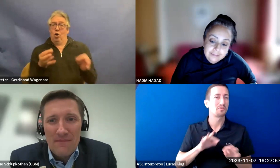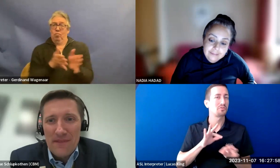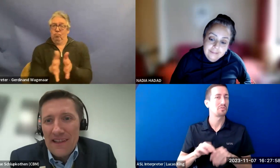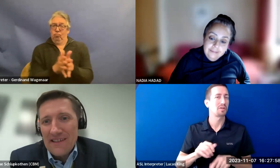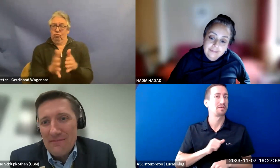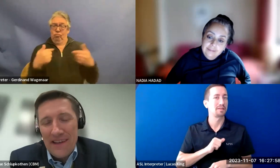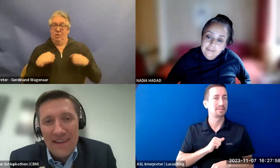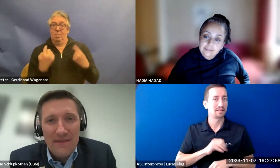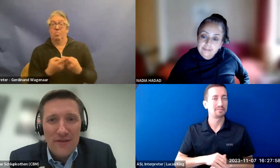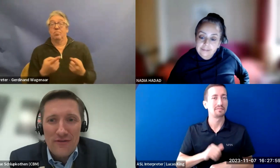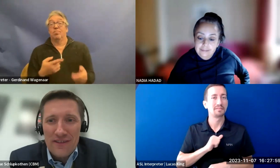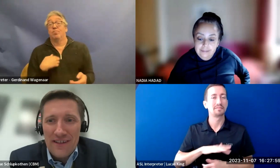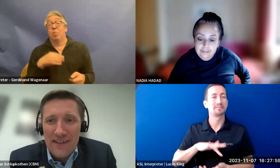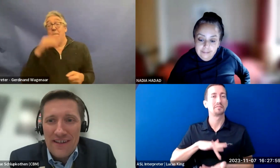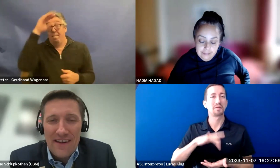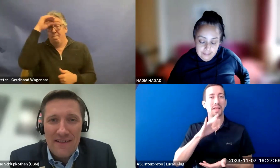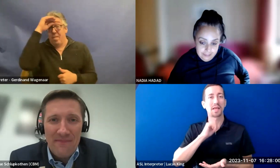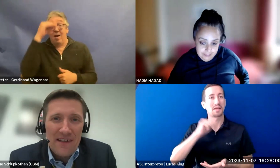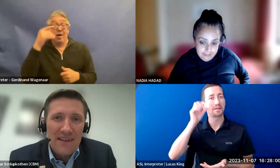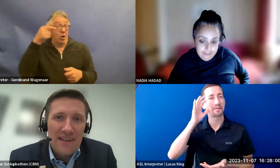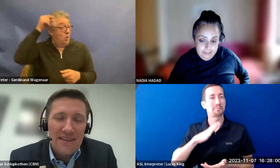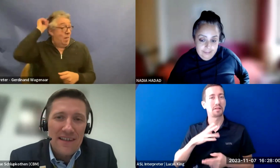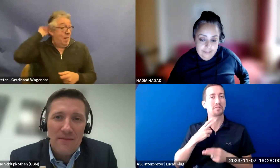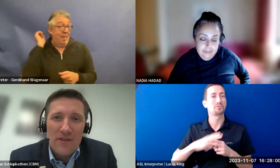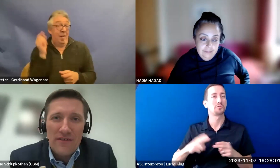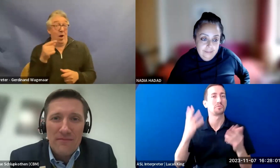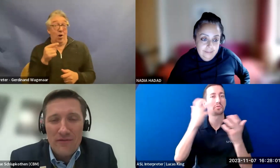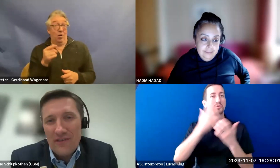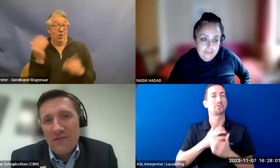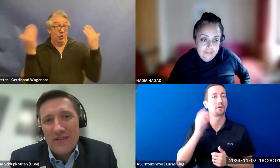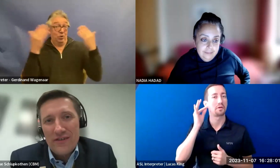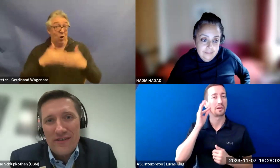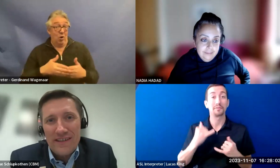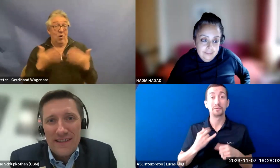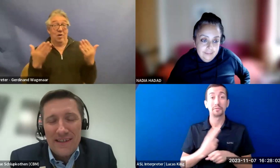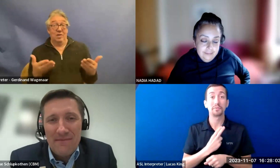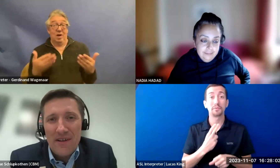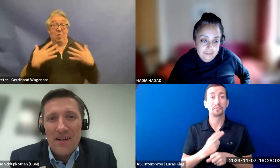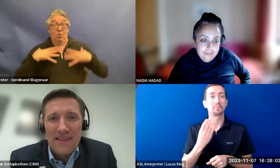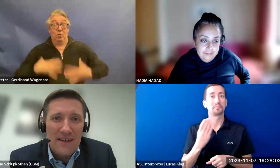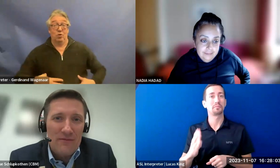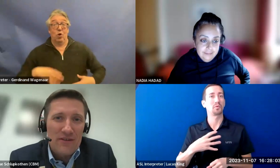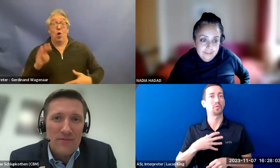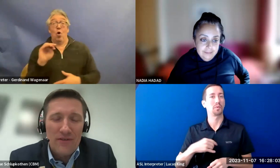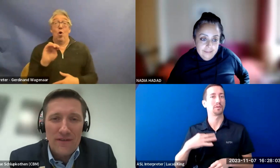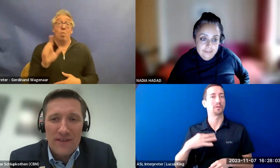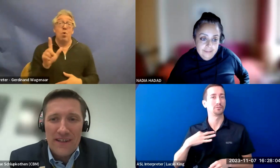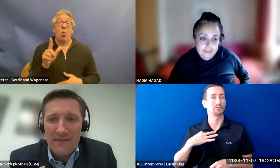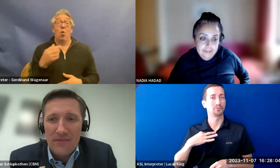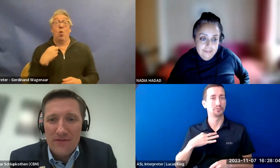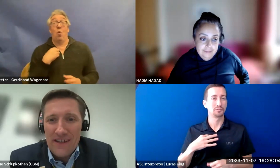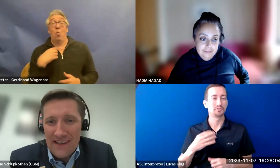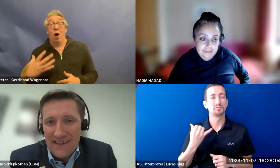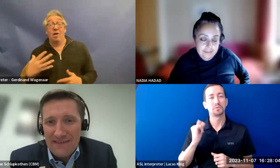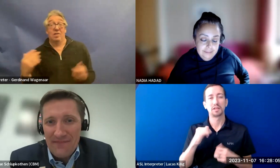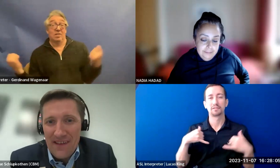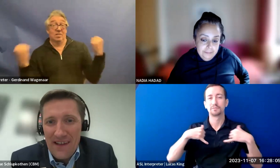I'm a middle-aged male with short dark hair. I'm wearing a blue and white shirt, yellow pullover and blue jacket.